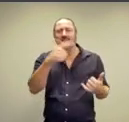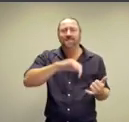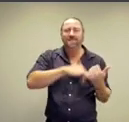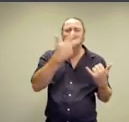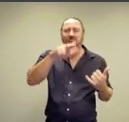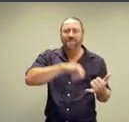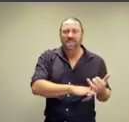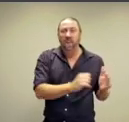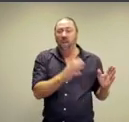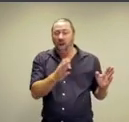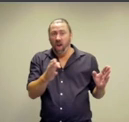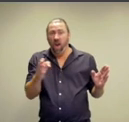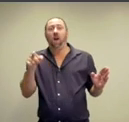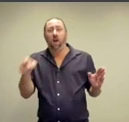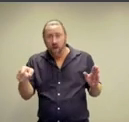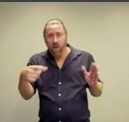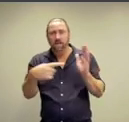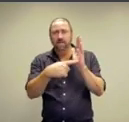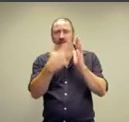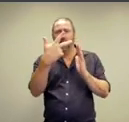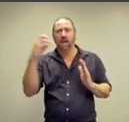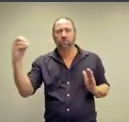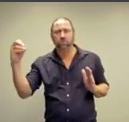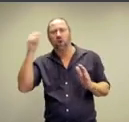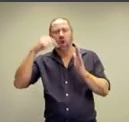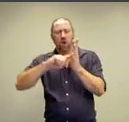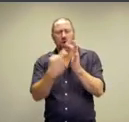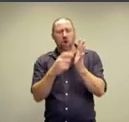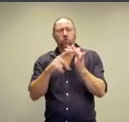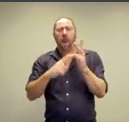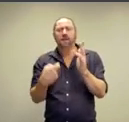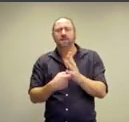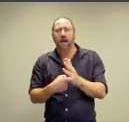moving forward even further, the T-800